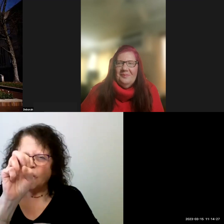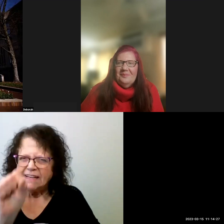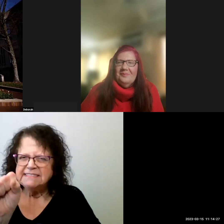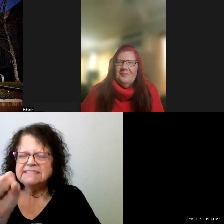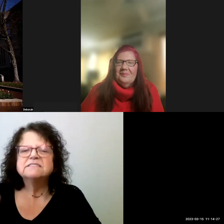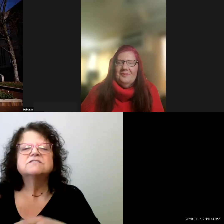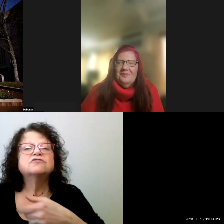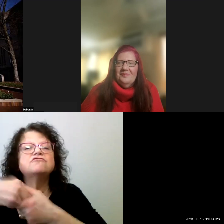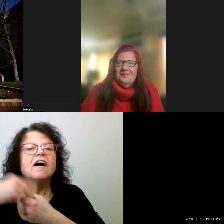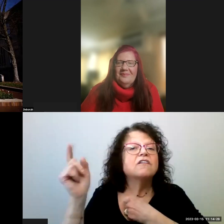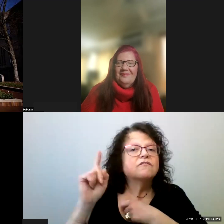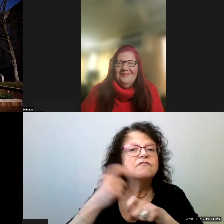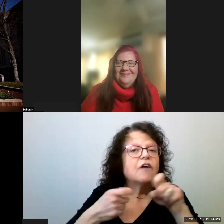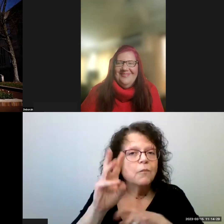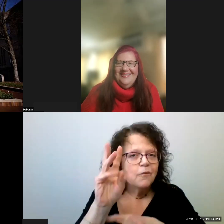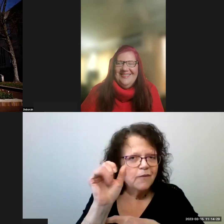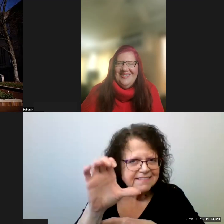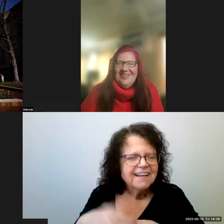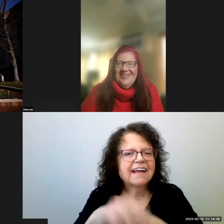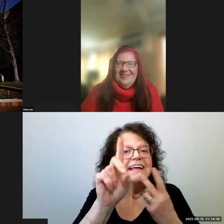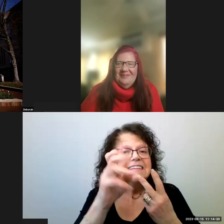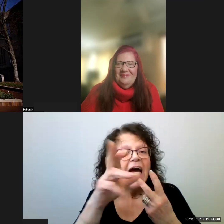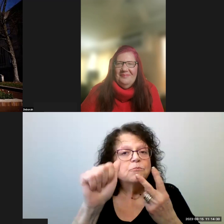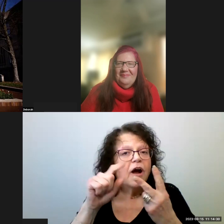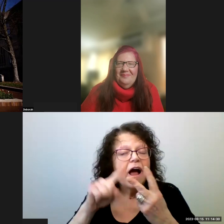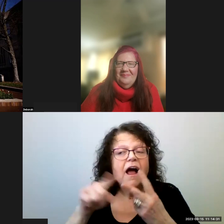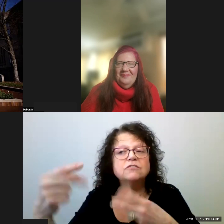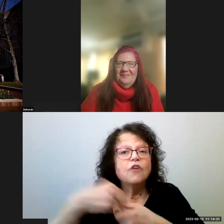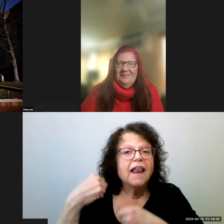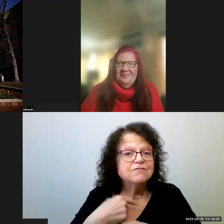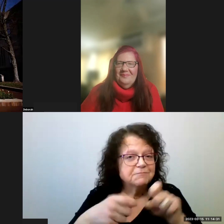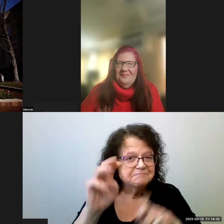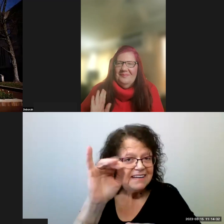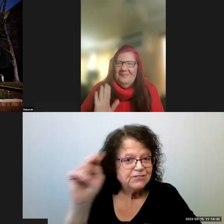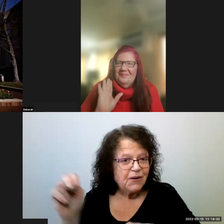from Wisconsin. Deborah is joining us from Minnesota. I'd